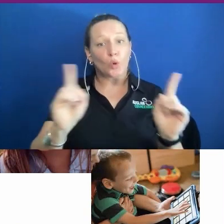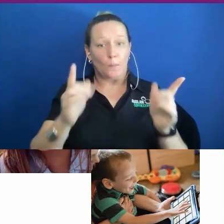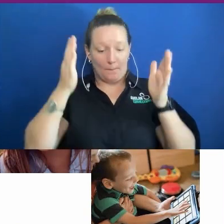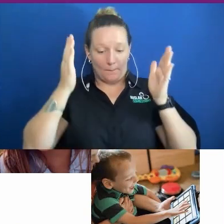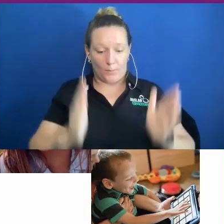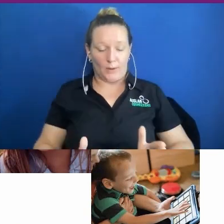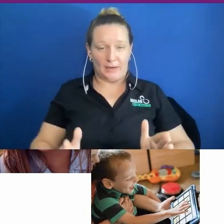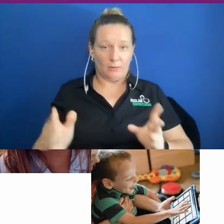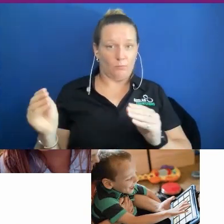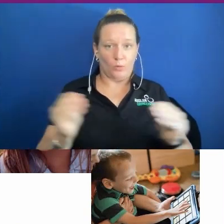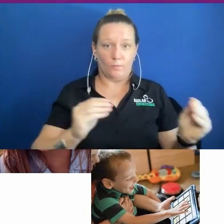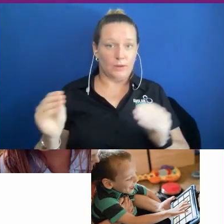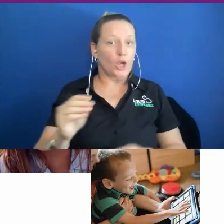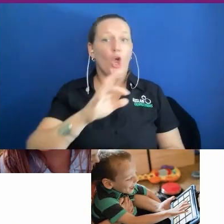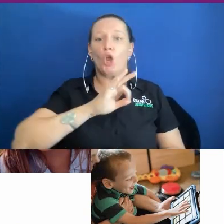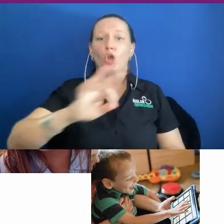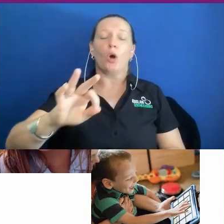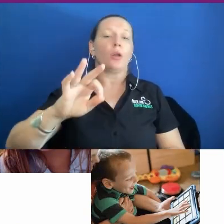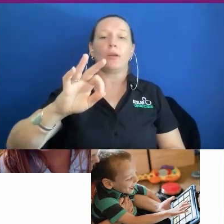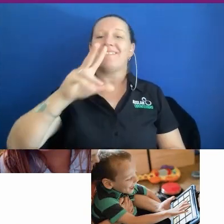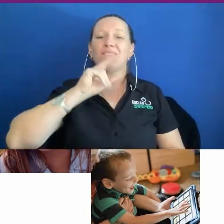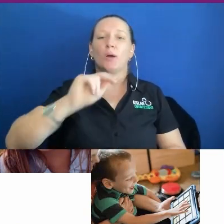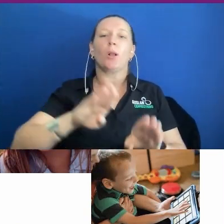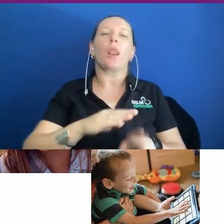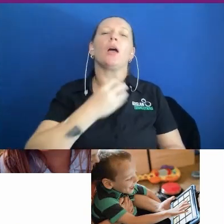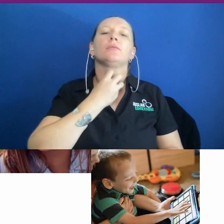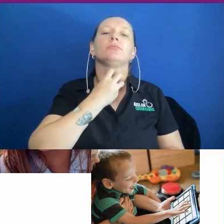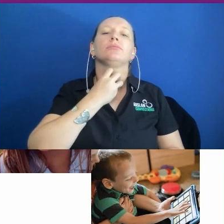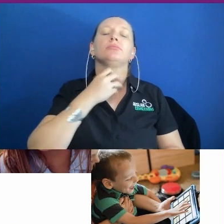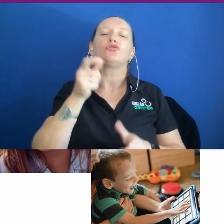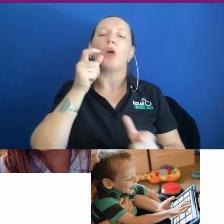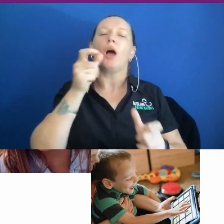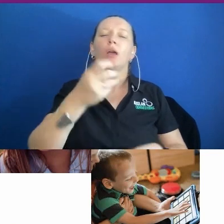non-verbal vocalisations like grunts or cries, and face and eye movements to communicate.